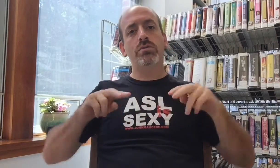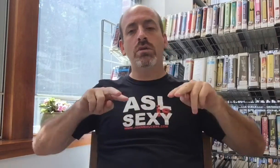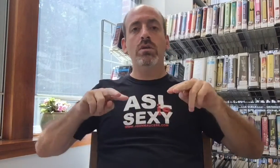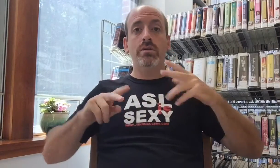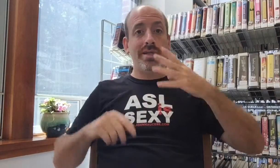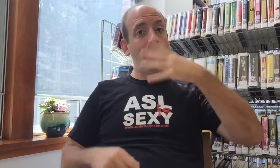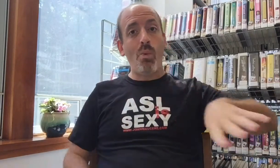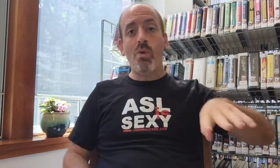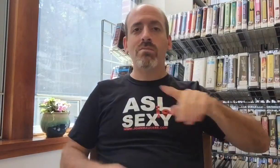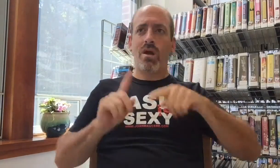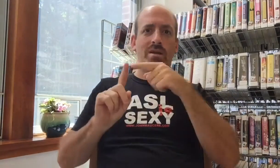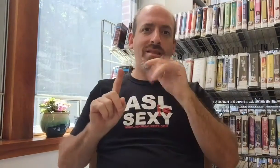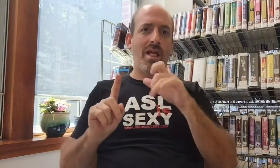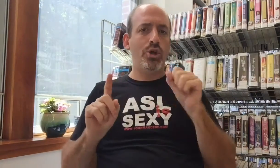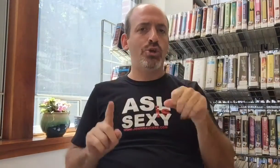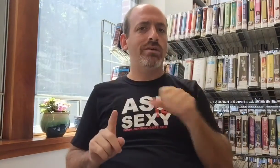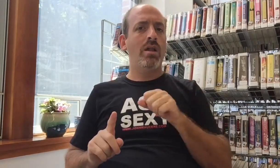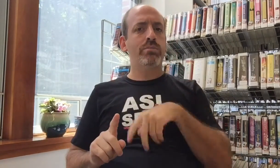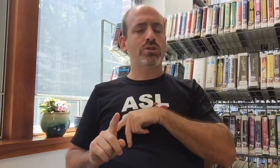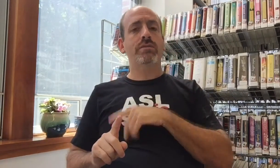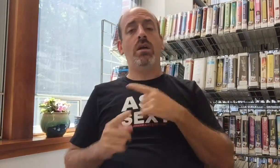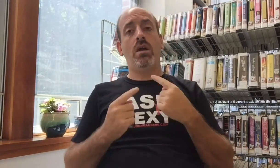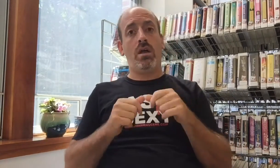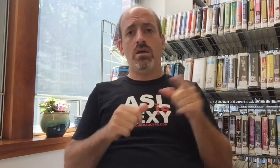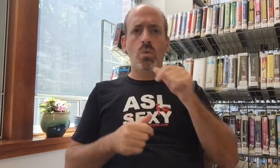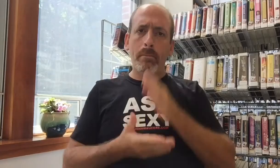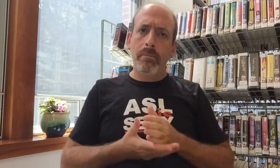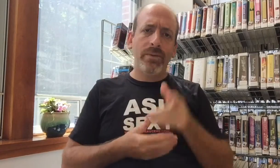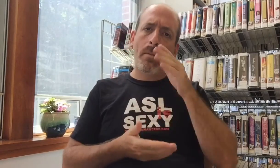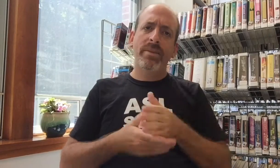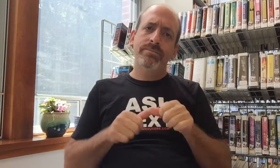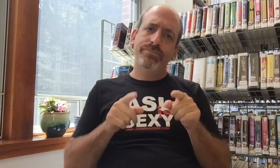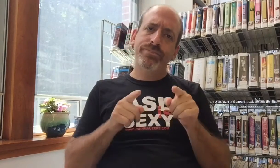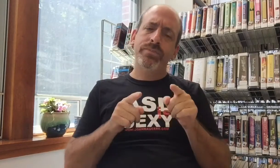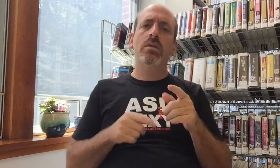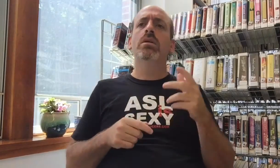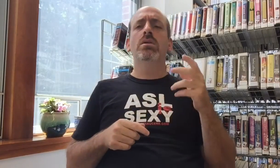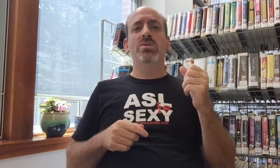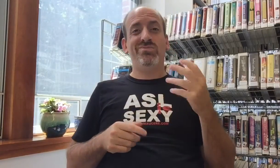We could ignore them, Trolls. But Nyle, himself could have taken this as personal. These trolls wouldn't stop. They would have persisted riding on Nyle.